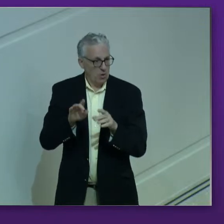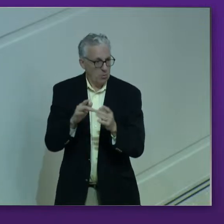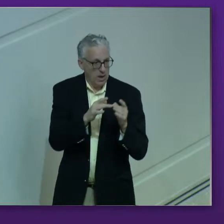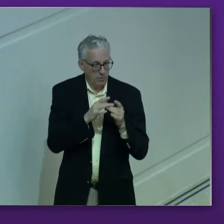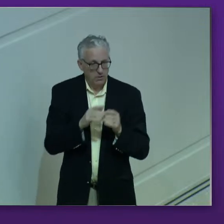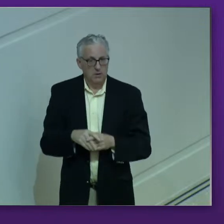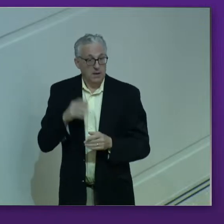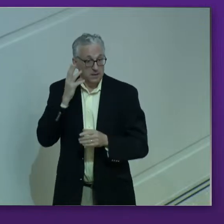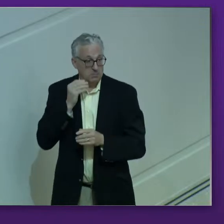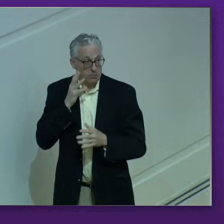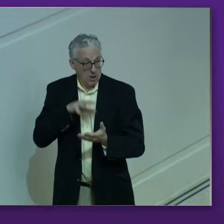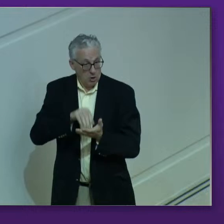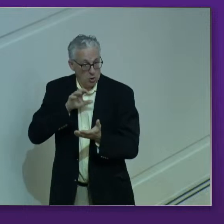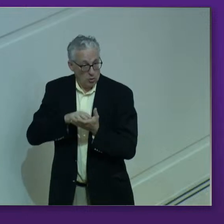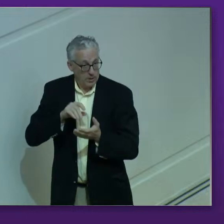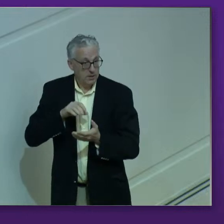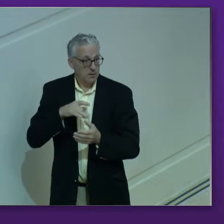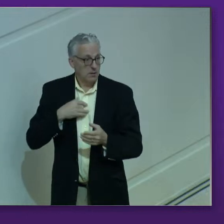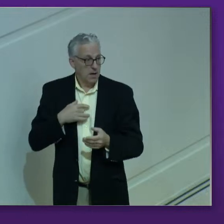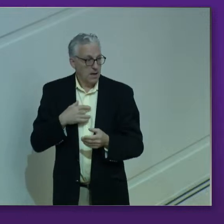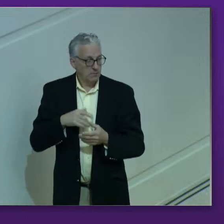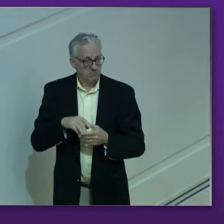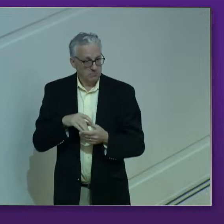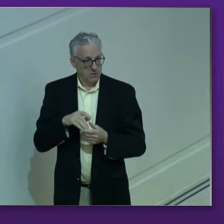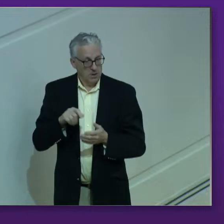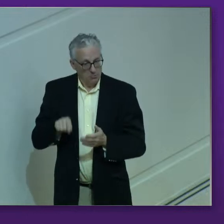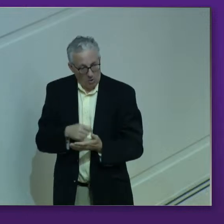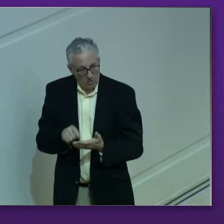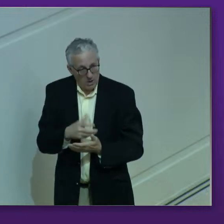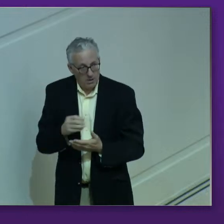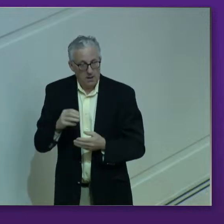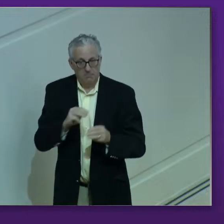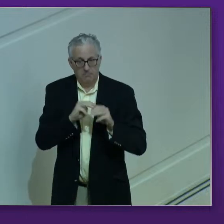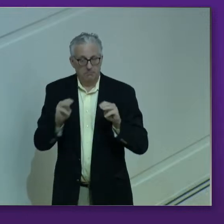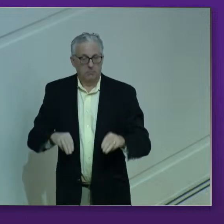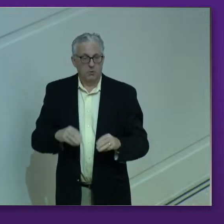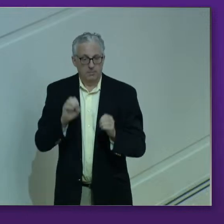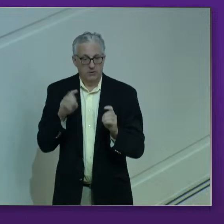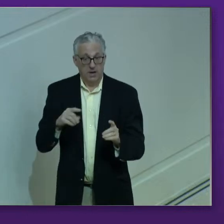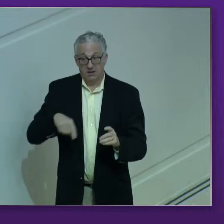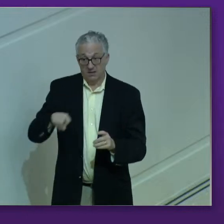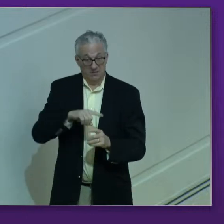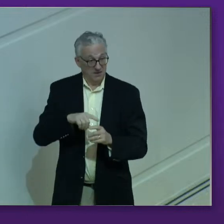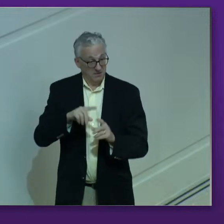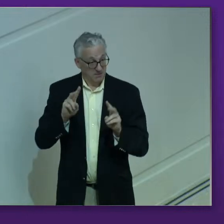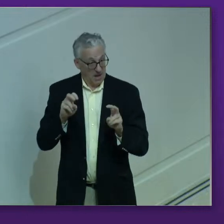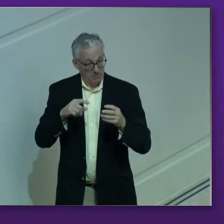STRENGTHENING COMPLETION THESE GRANT WINNERS THIS YEAR ARE FOCUSING ON MORE PEER TO PEER